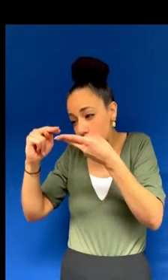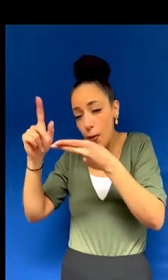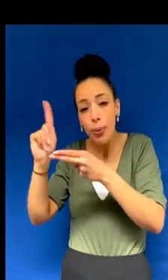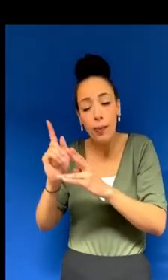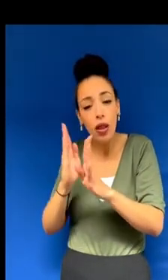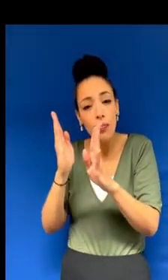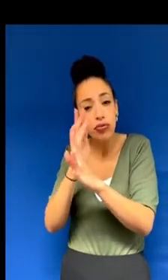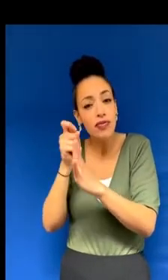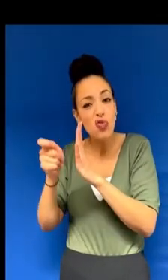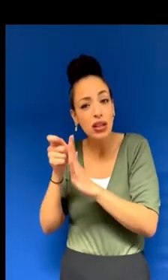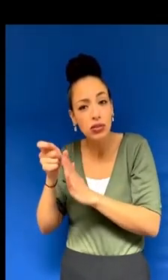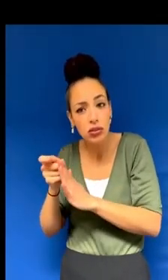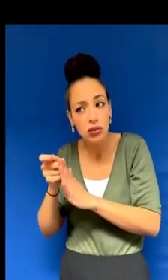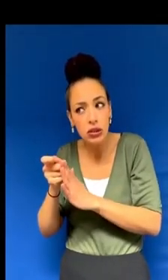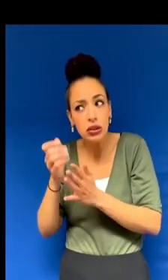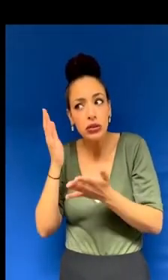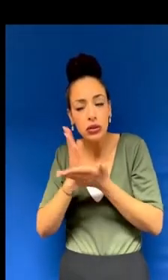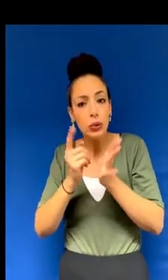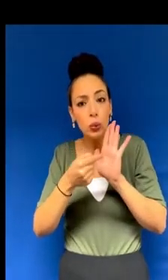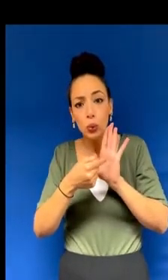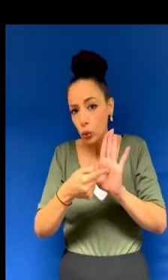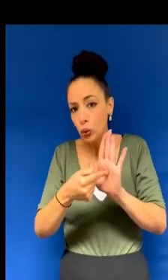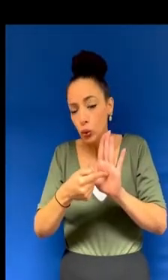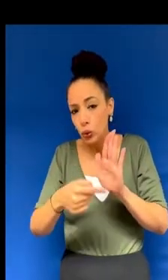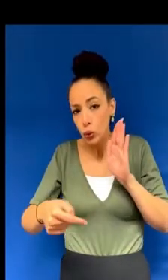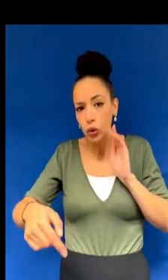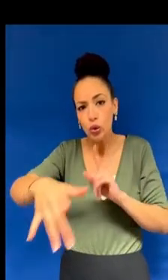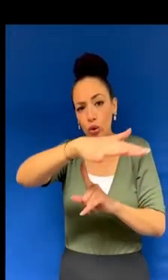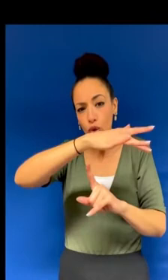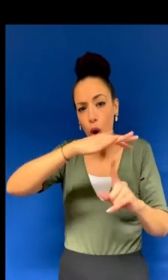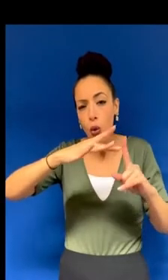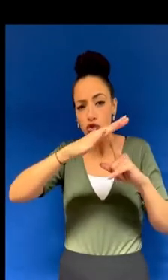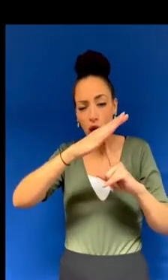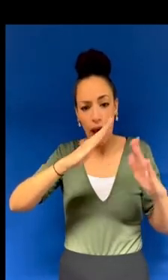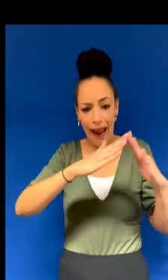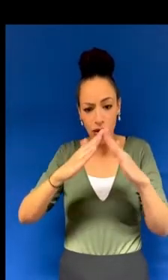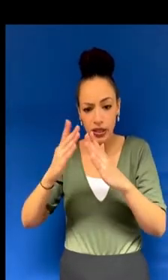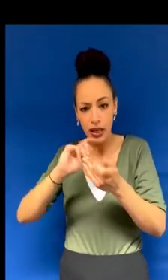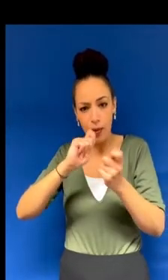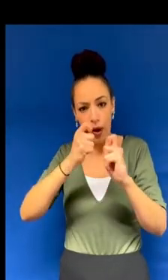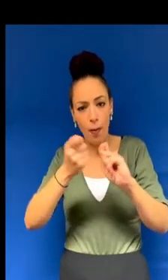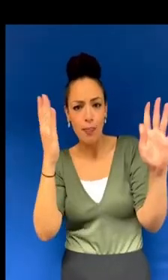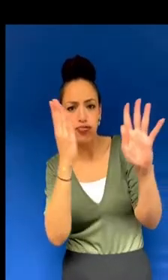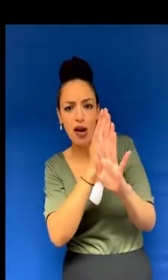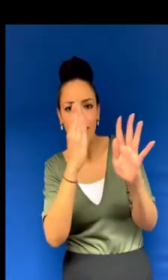are renting privately. Back in 1991, only seven percent of people rented privately.